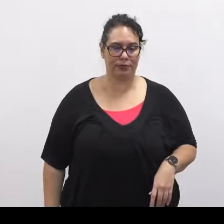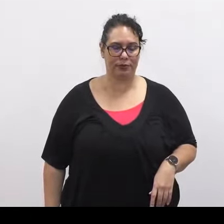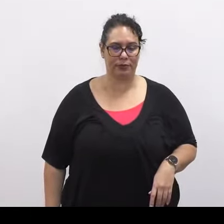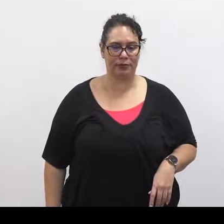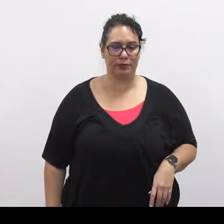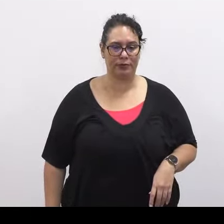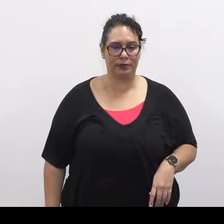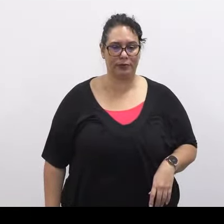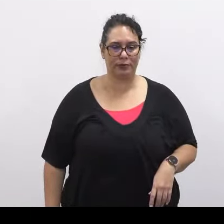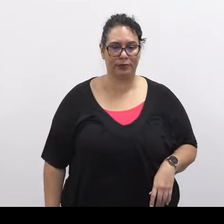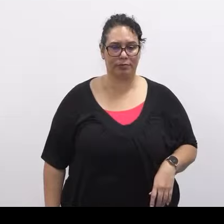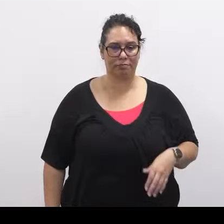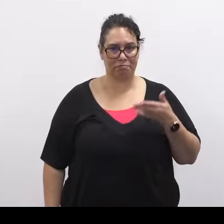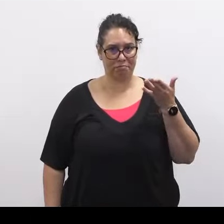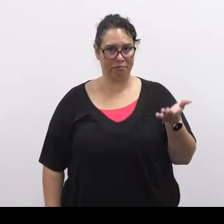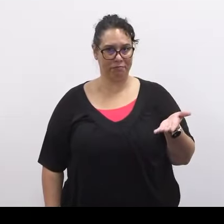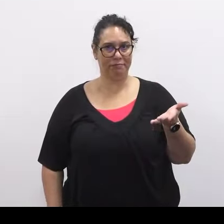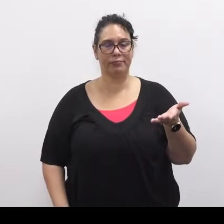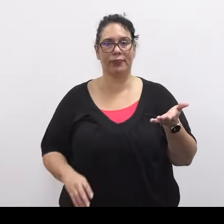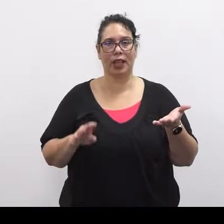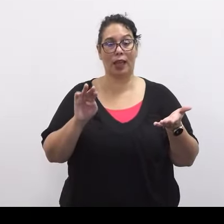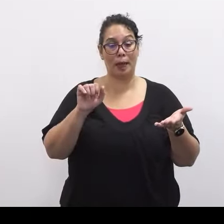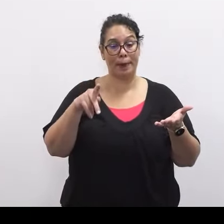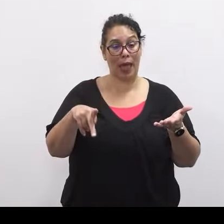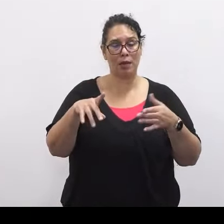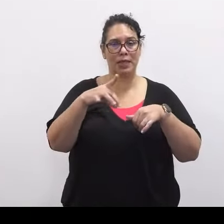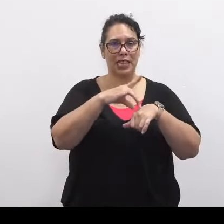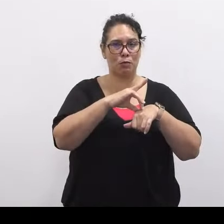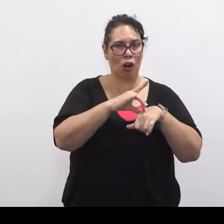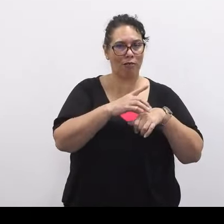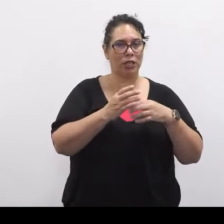And here's the map, and here's the demographics.